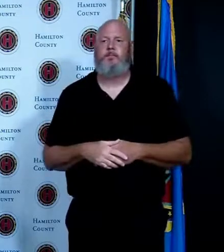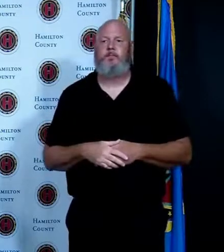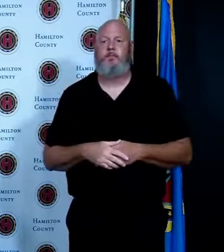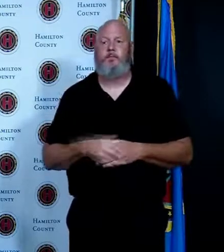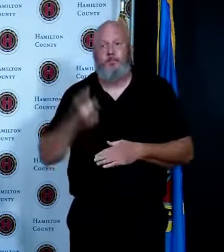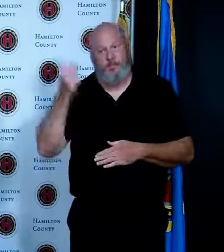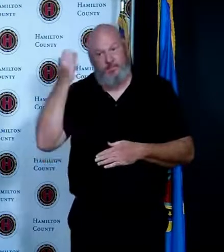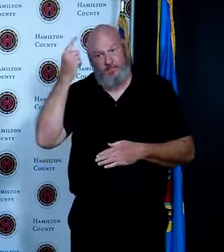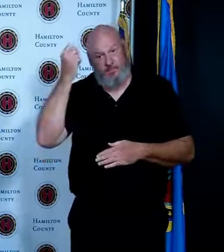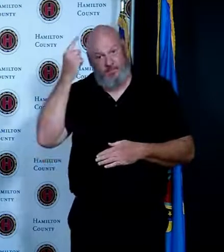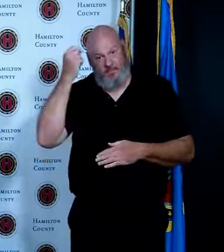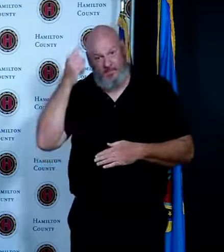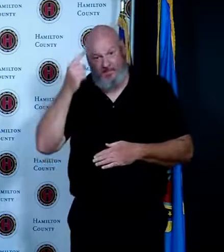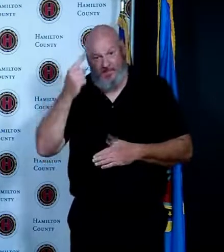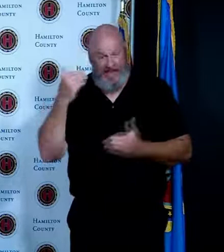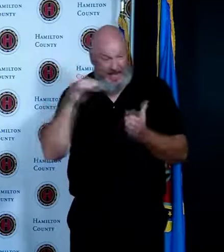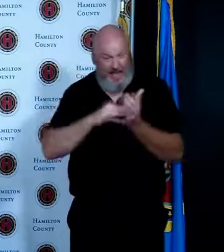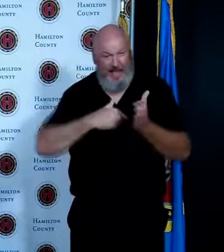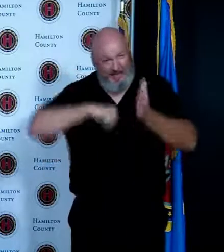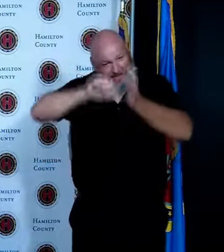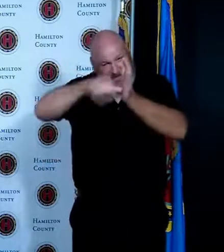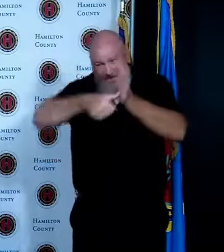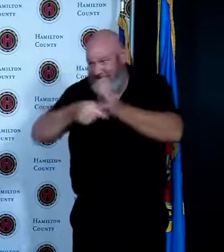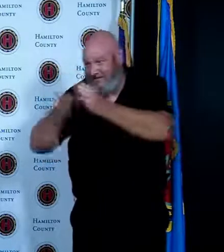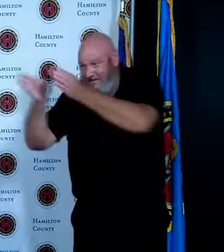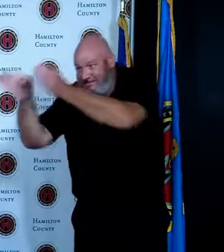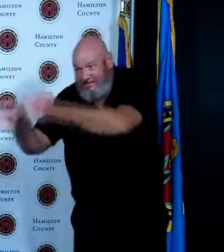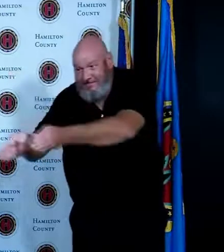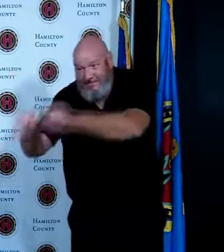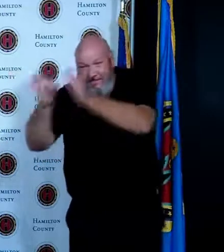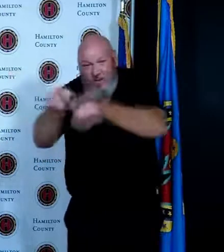I mentioned it but no differently I know individuals today that don't wear